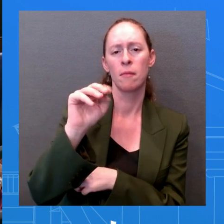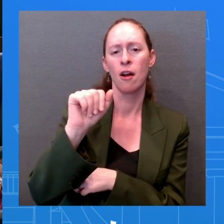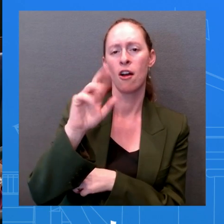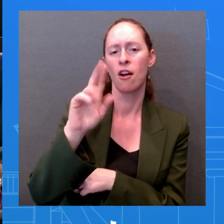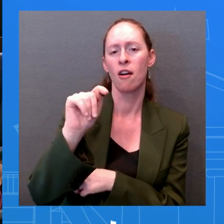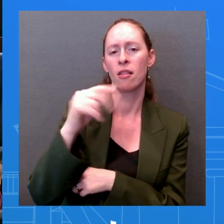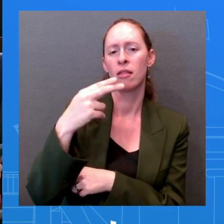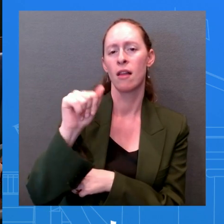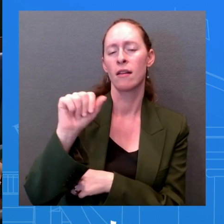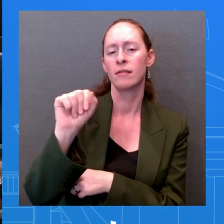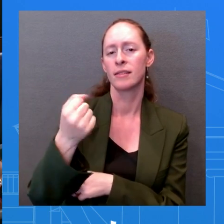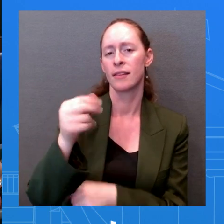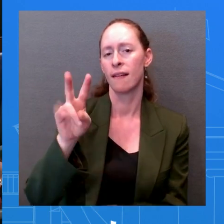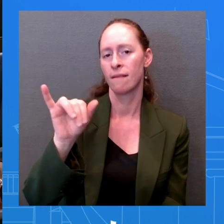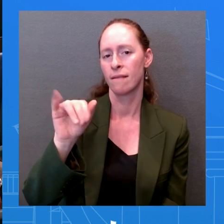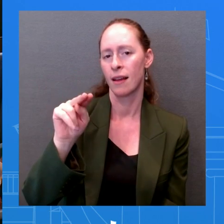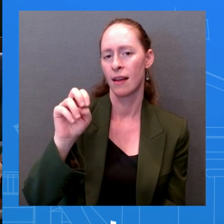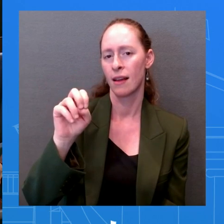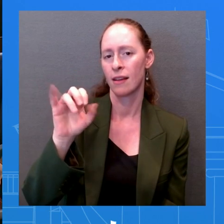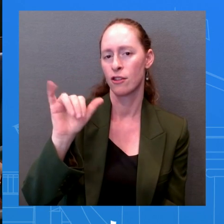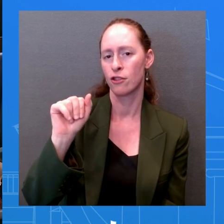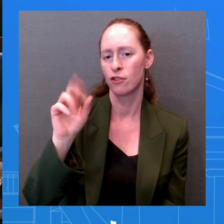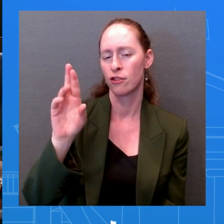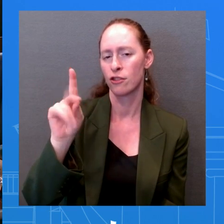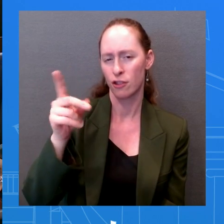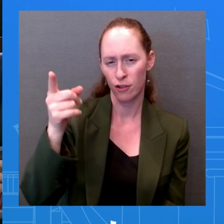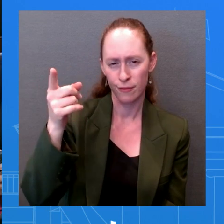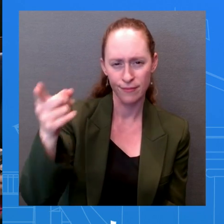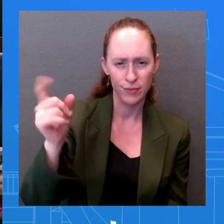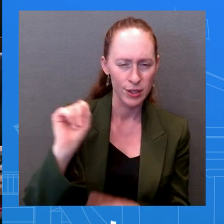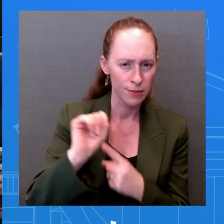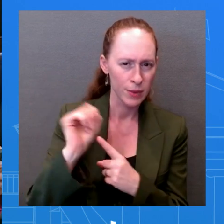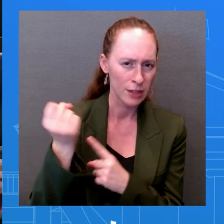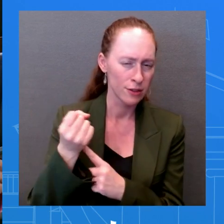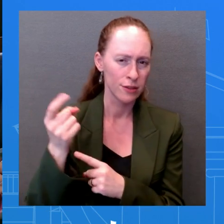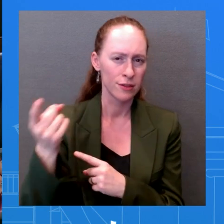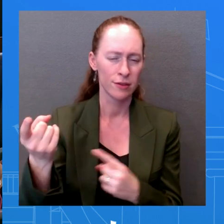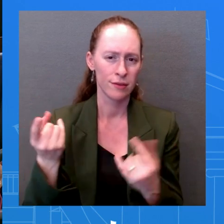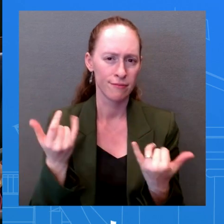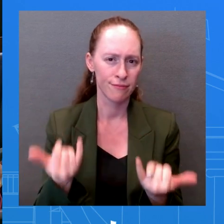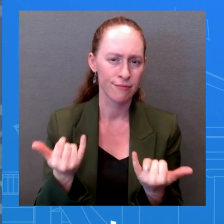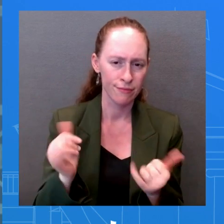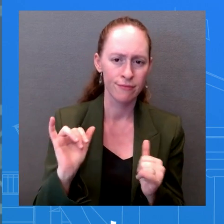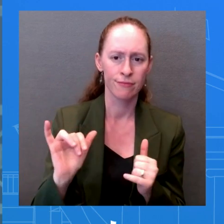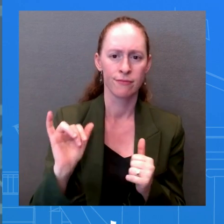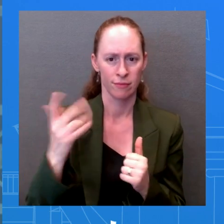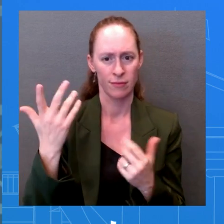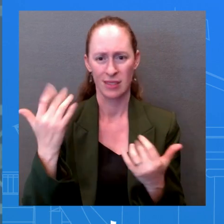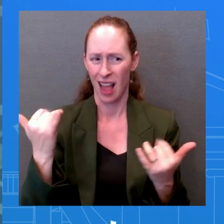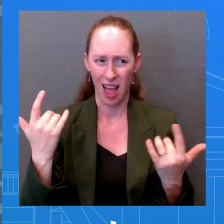what recourse do you have when those kind of situations happen? And then I have another question. Ms. Jean-Pierre: So, I can tell you